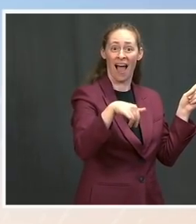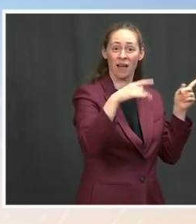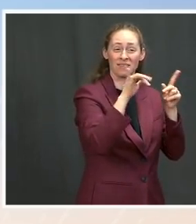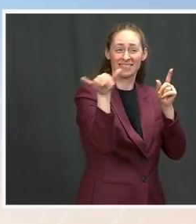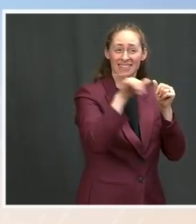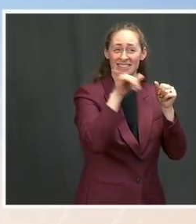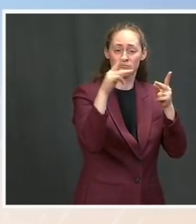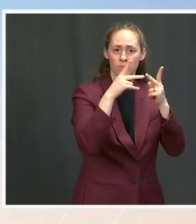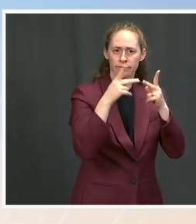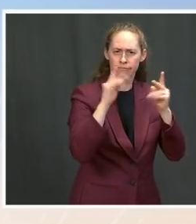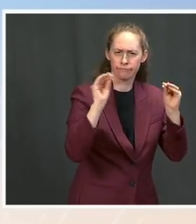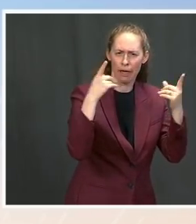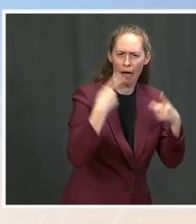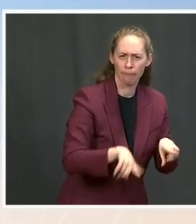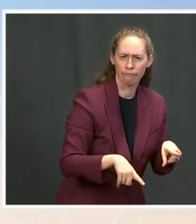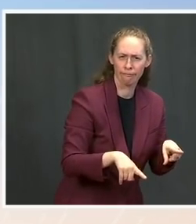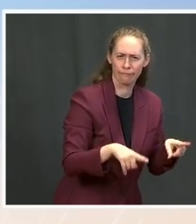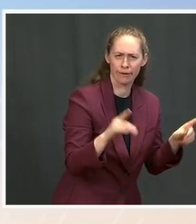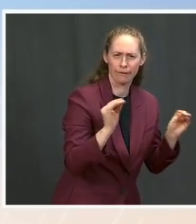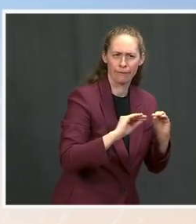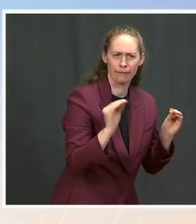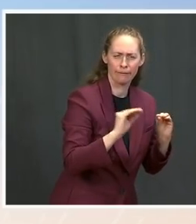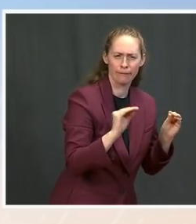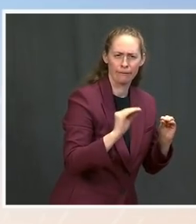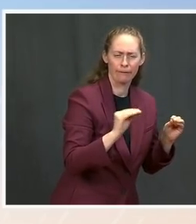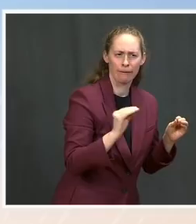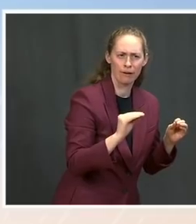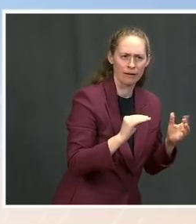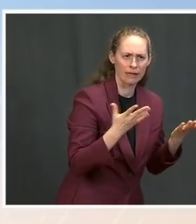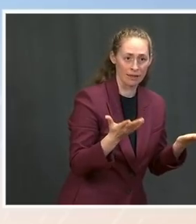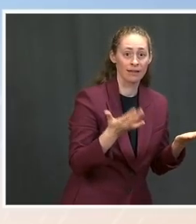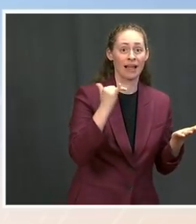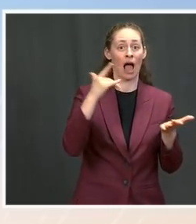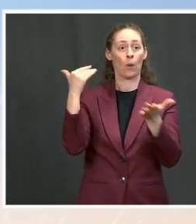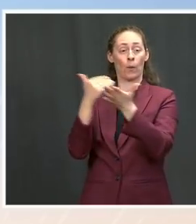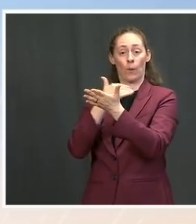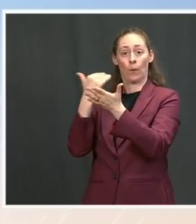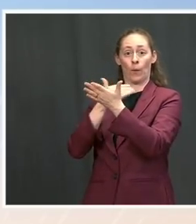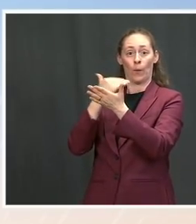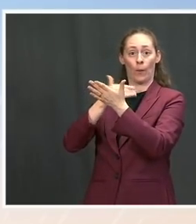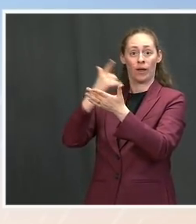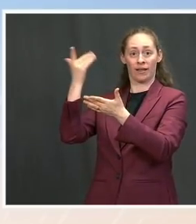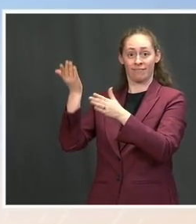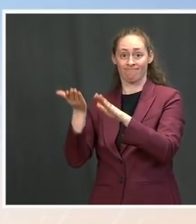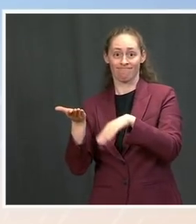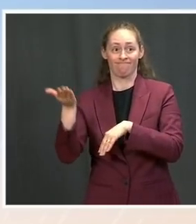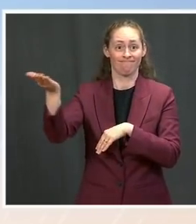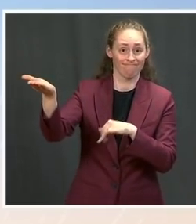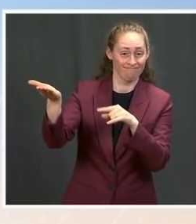which hasn't been acted on, now, in five years. Did the President discuss safety when he nominated her to take over the agency?